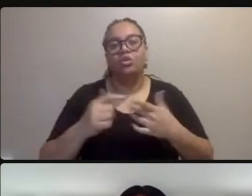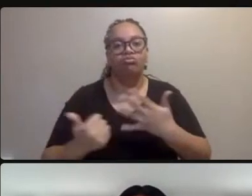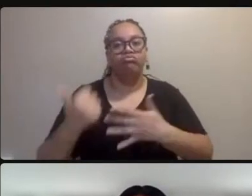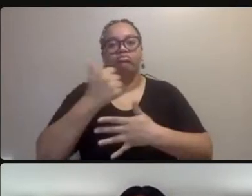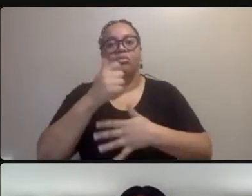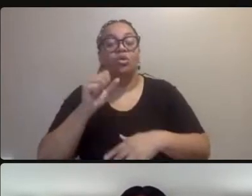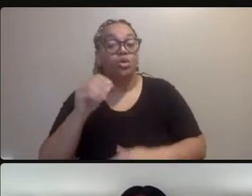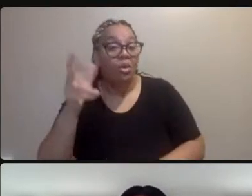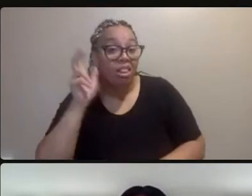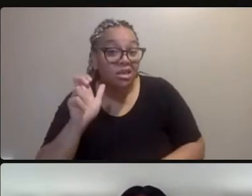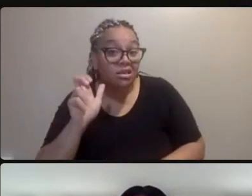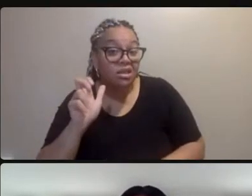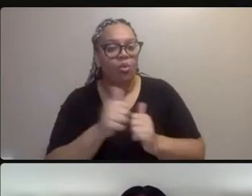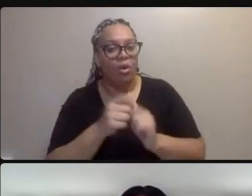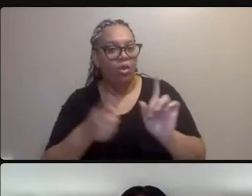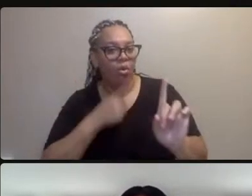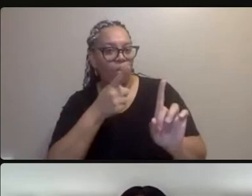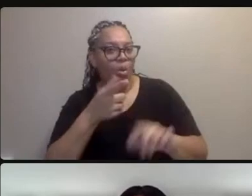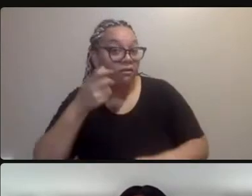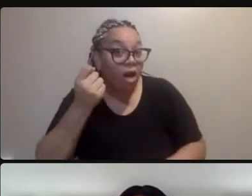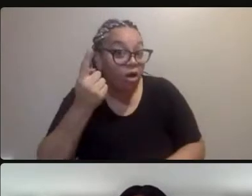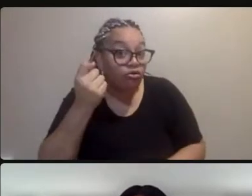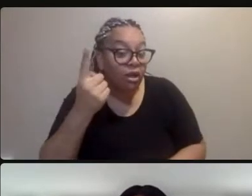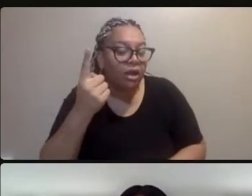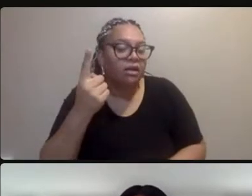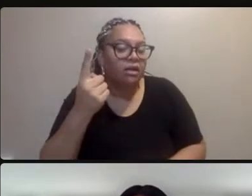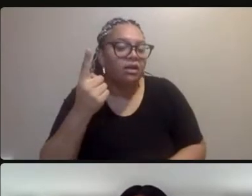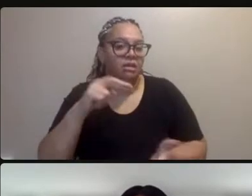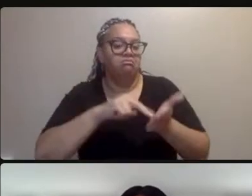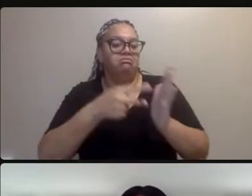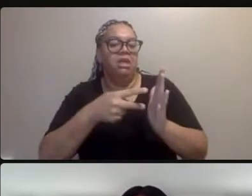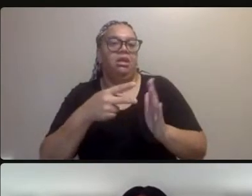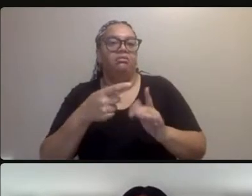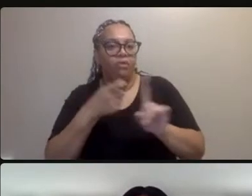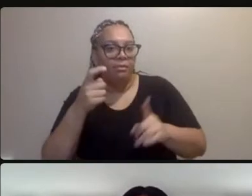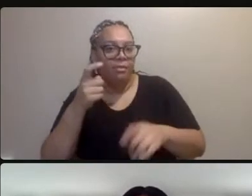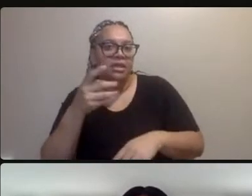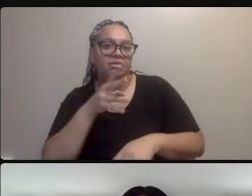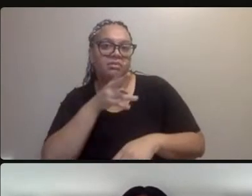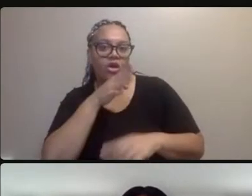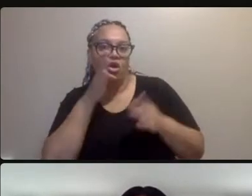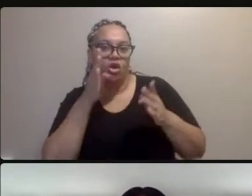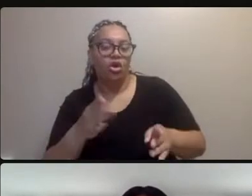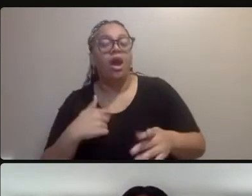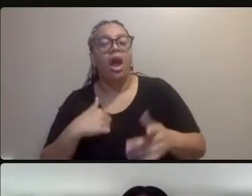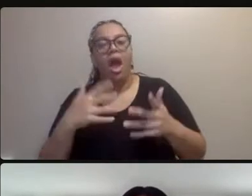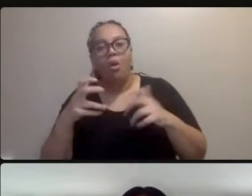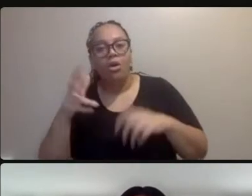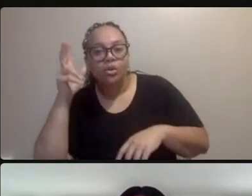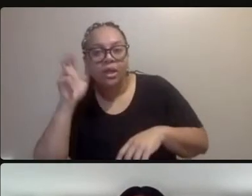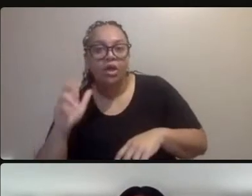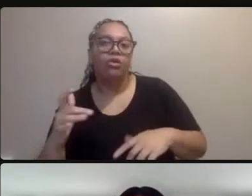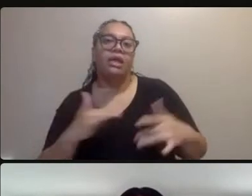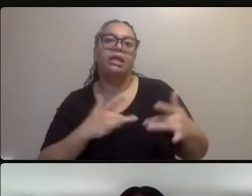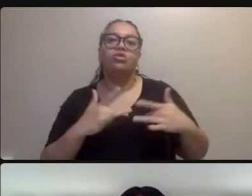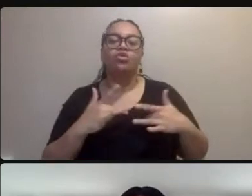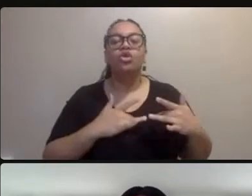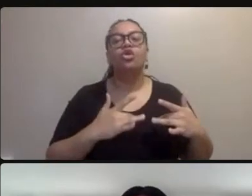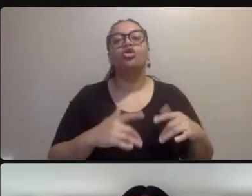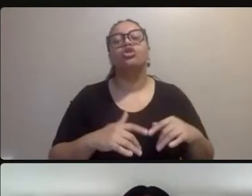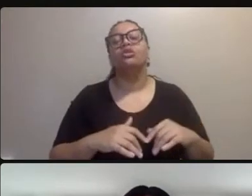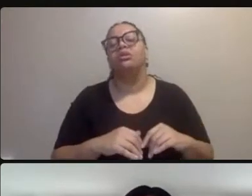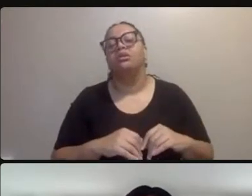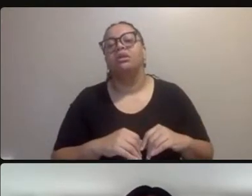RECOMMENDATION TO